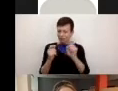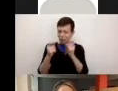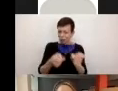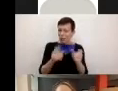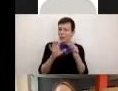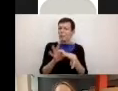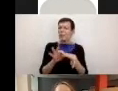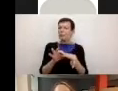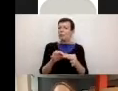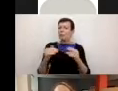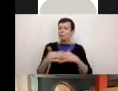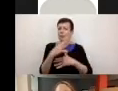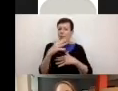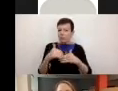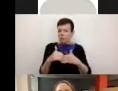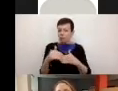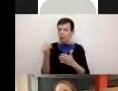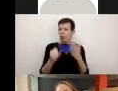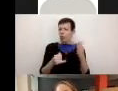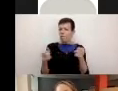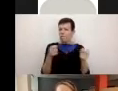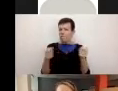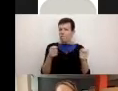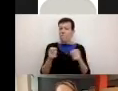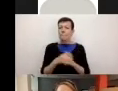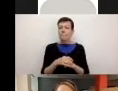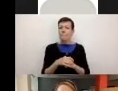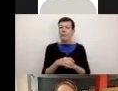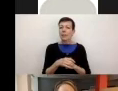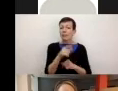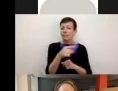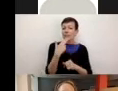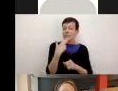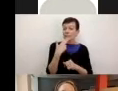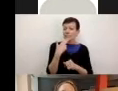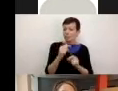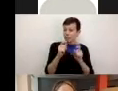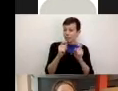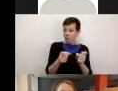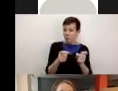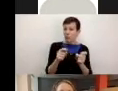Now similar to the artist development micro-grant, applications will be accepted on a rolling basis.